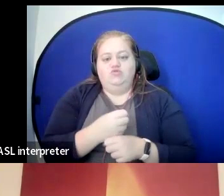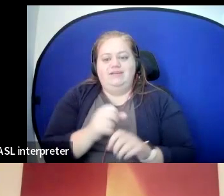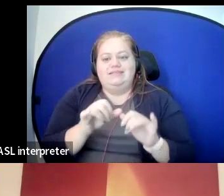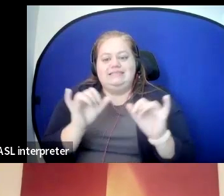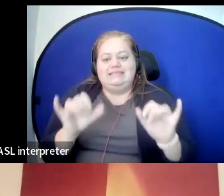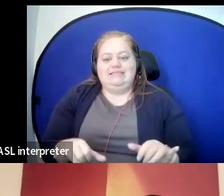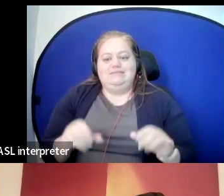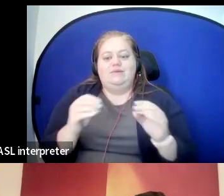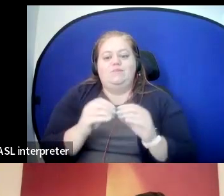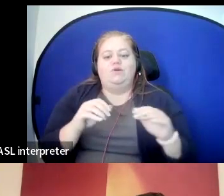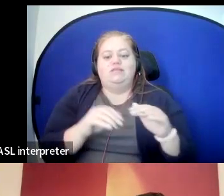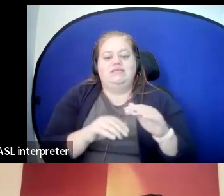are more accessible in general would